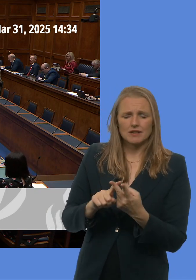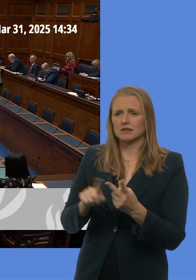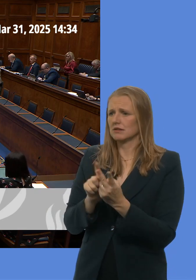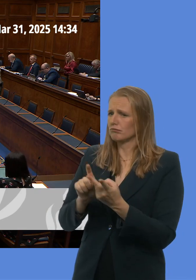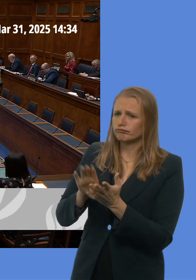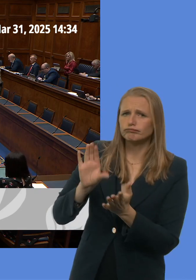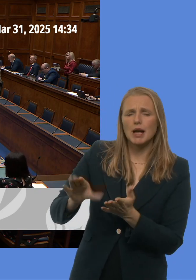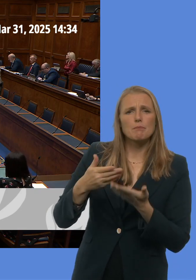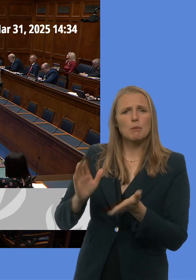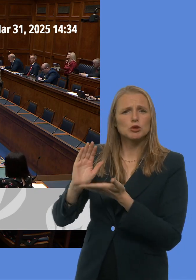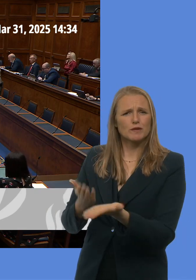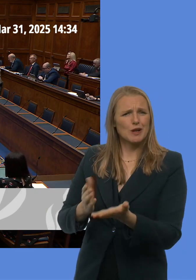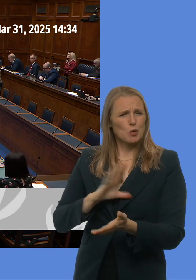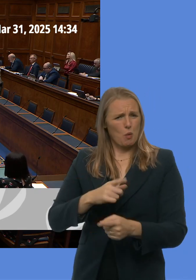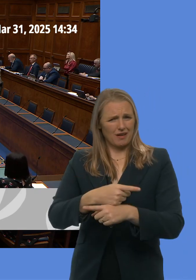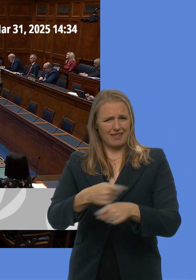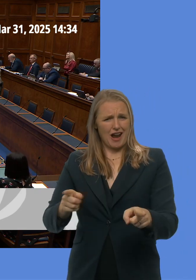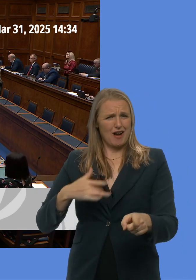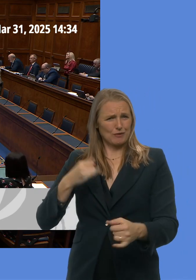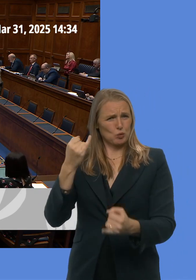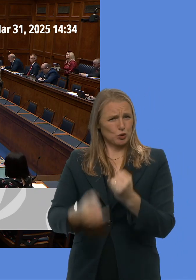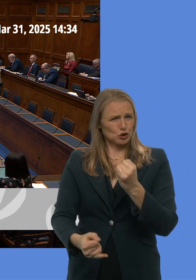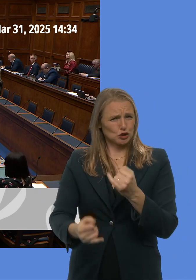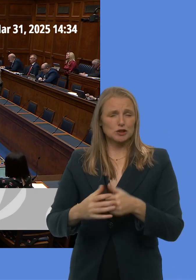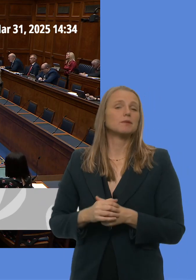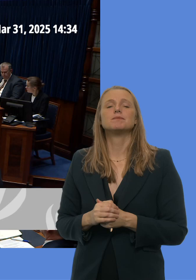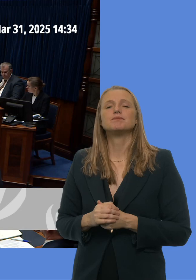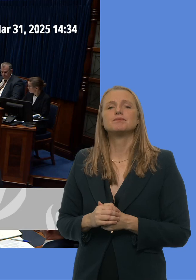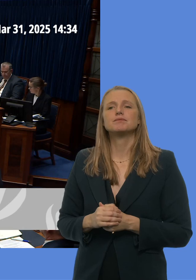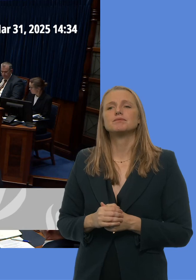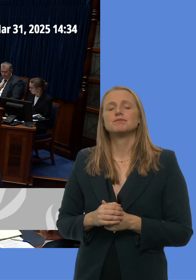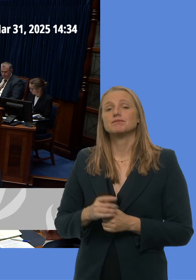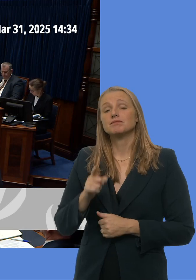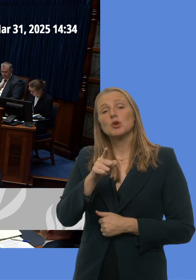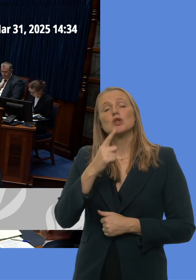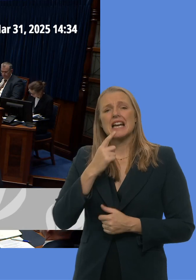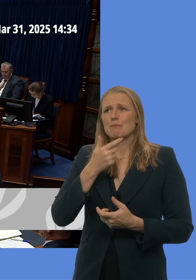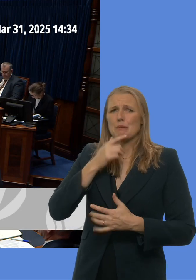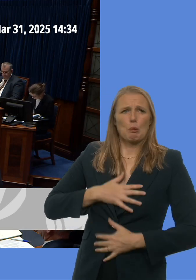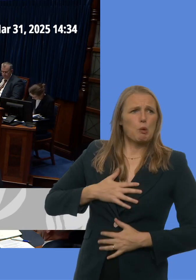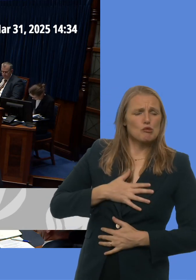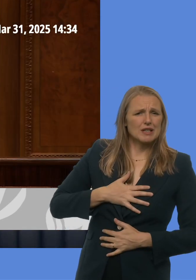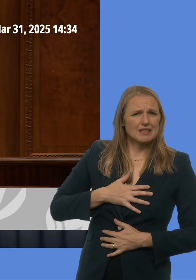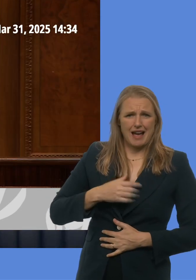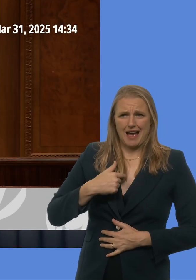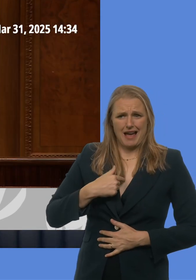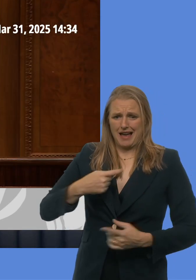them. Ms Nicolayan. Many people are beyond apprehensive. Some are actually petrified. Will the Deputy First Minister commit to working